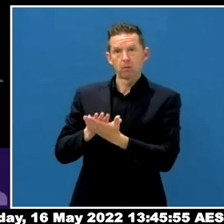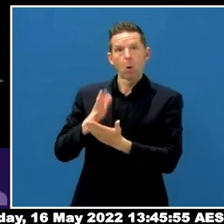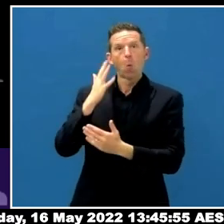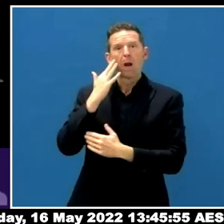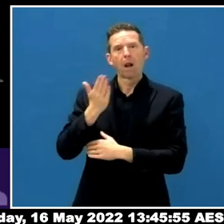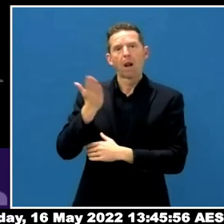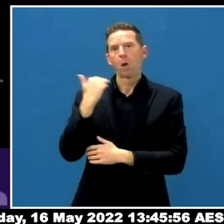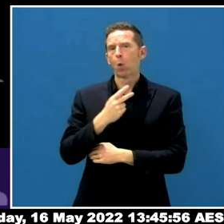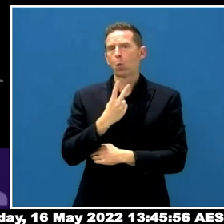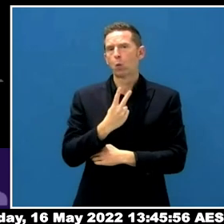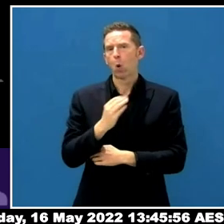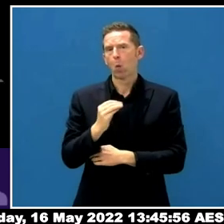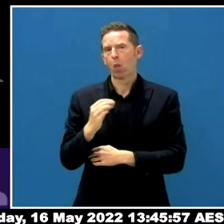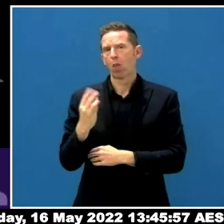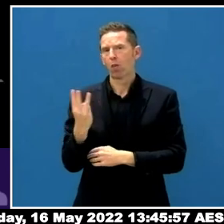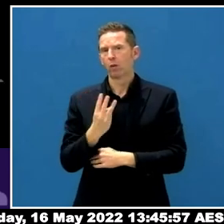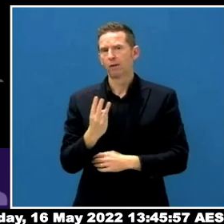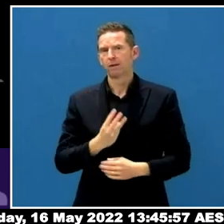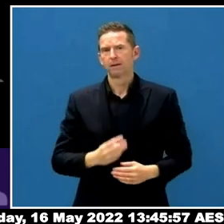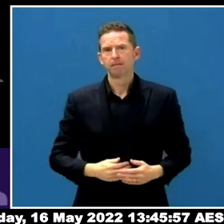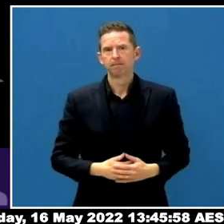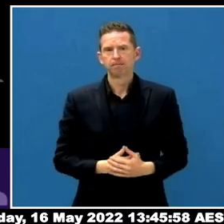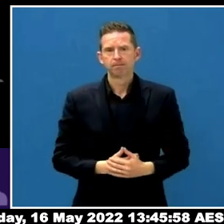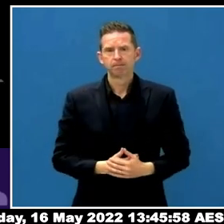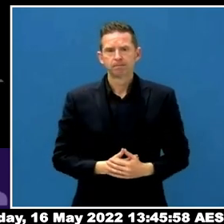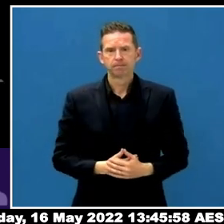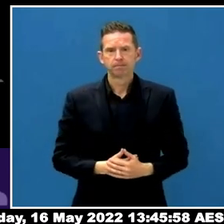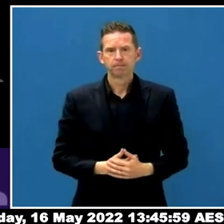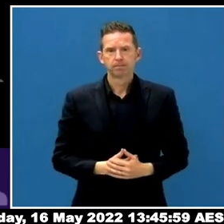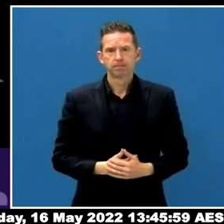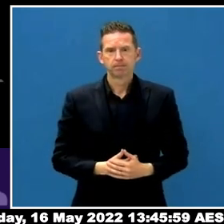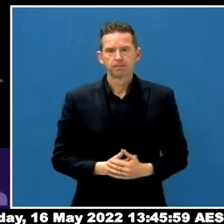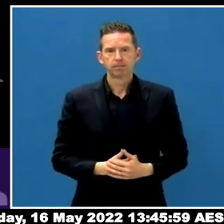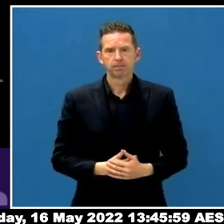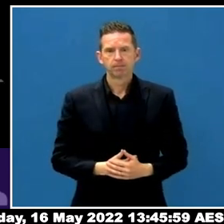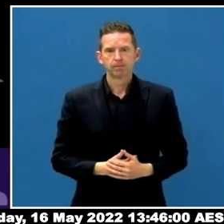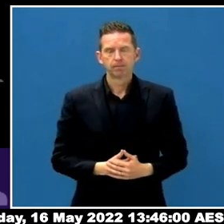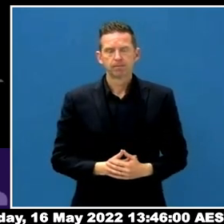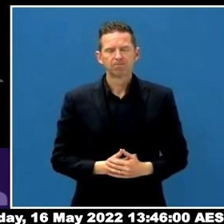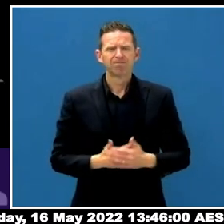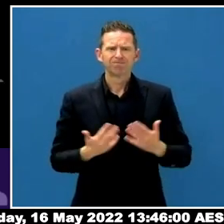One of the other issues that you had that became increasingly an issue, wasn't it, was